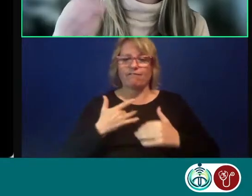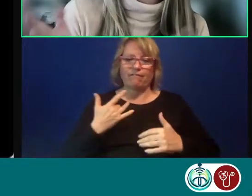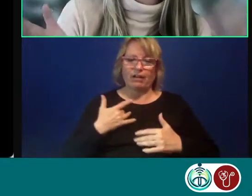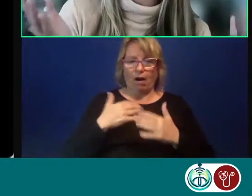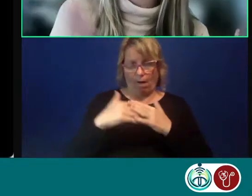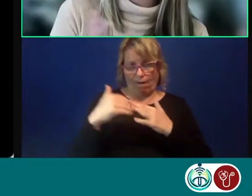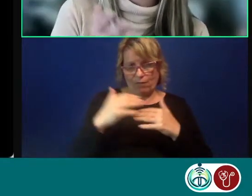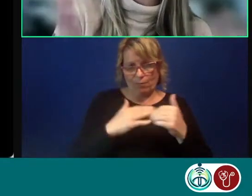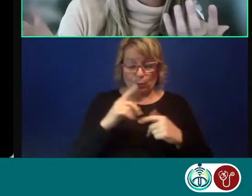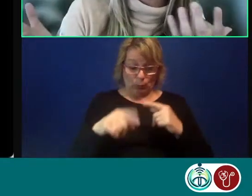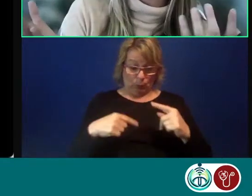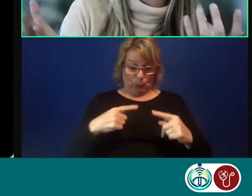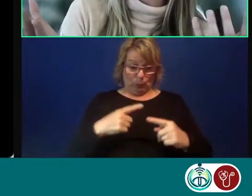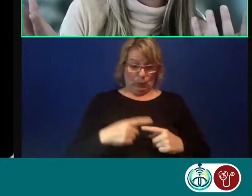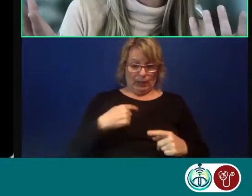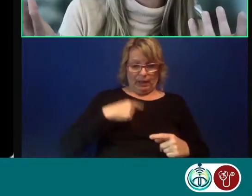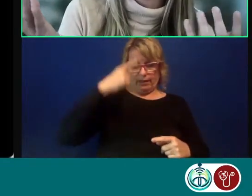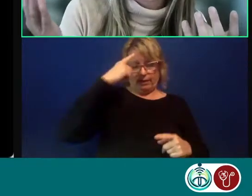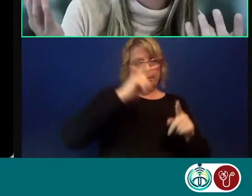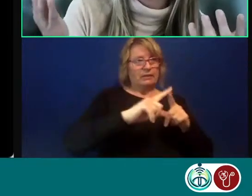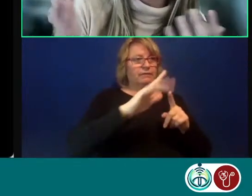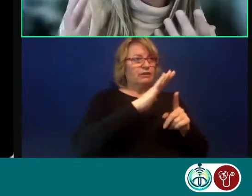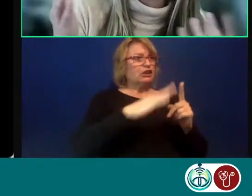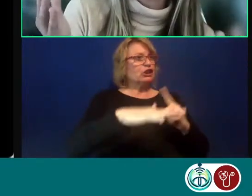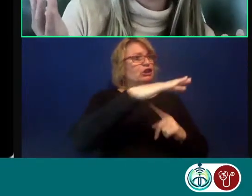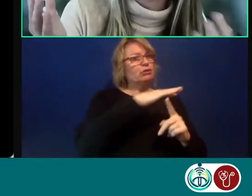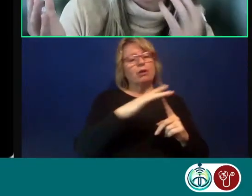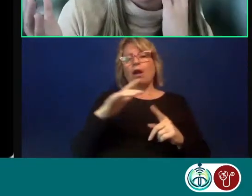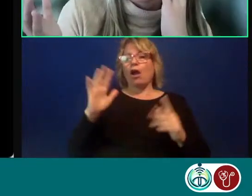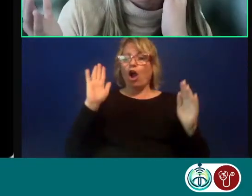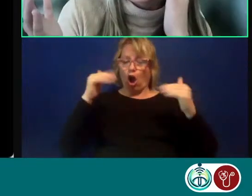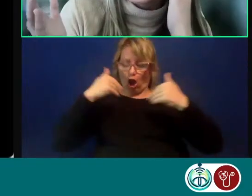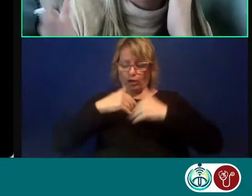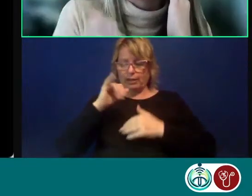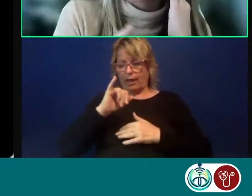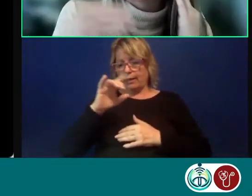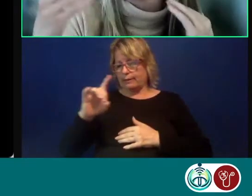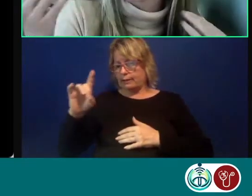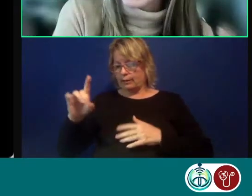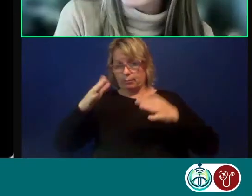thinking about different settings and how autistic and IDD individuals might navigate different types